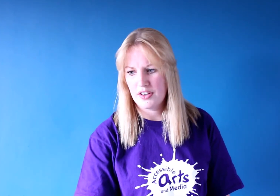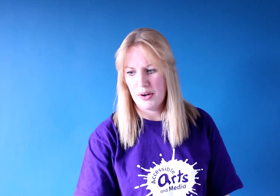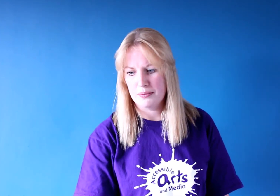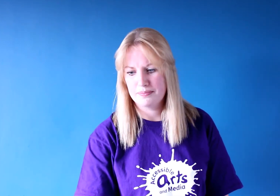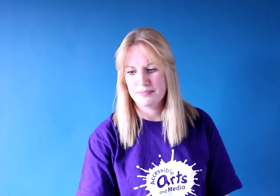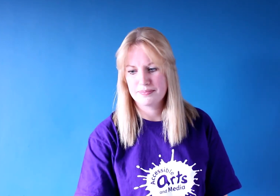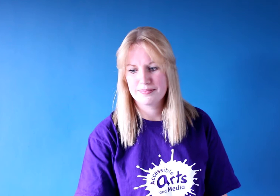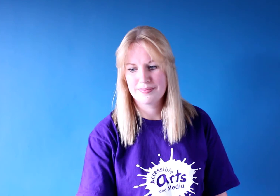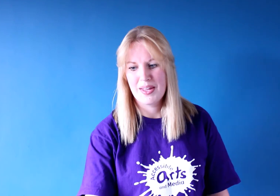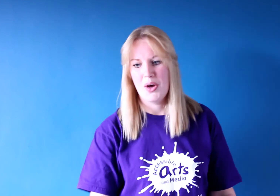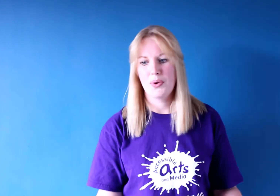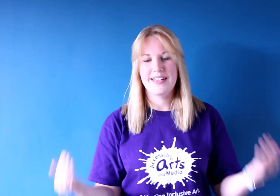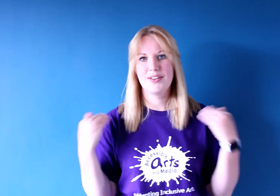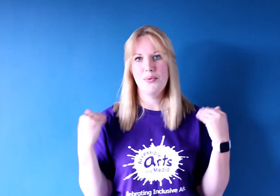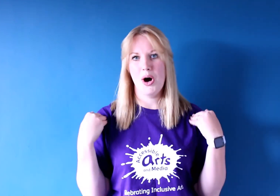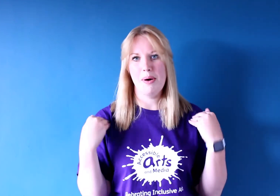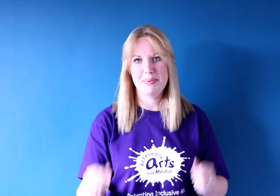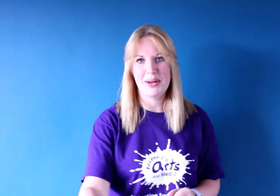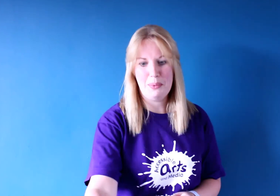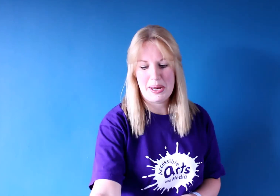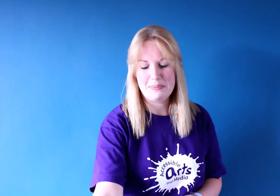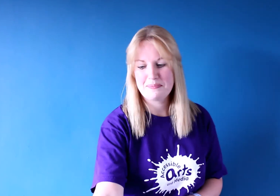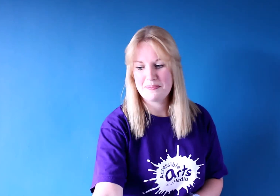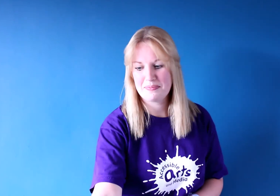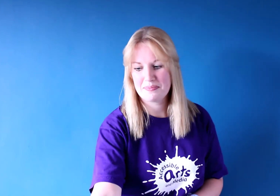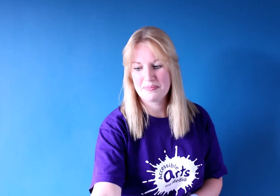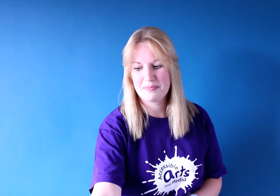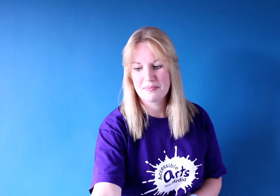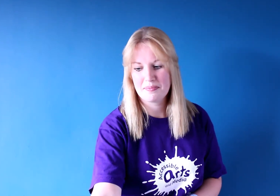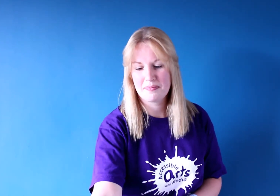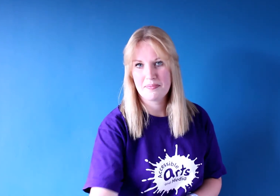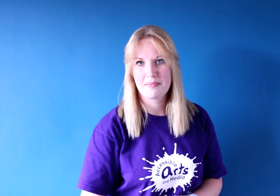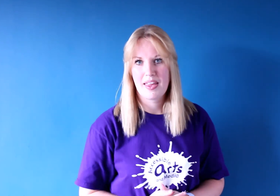So we need to do a warm-up don’t we.